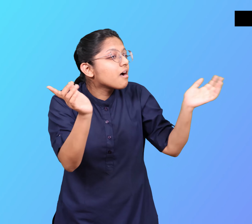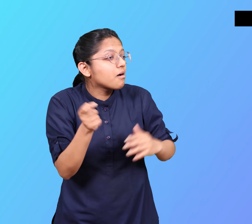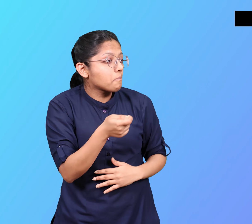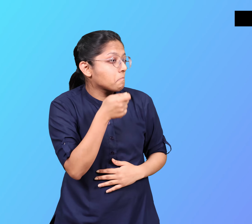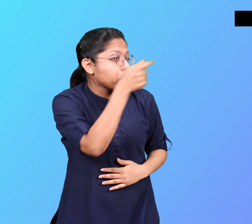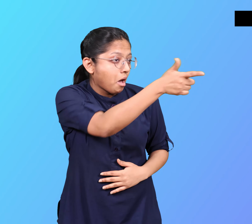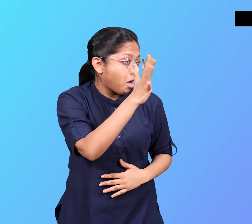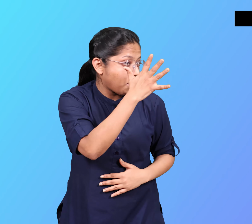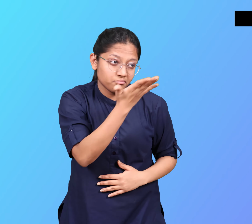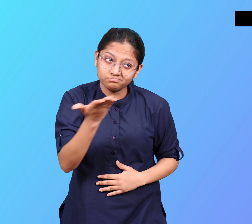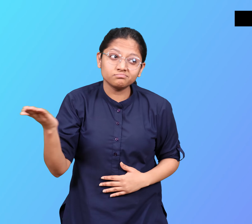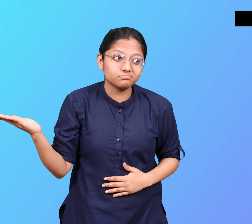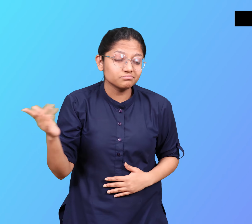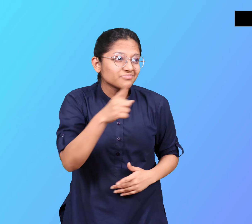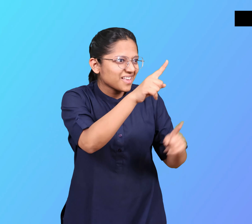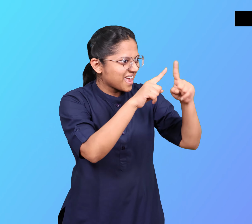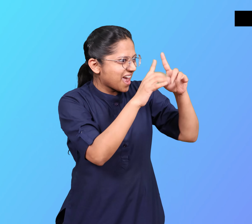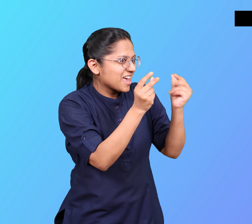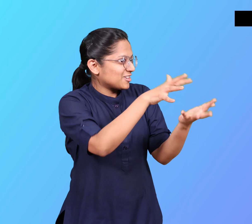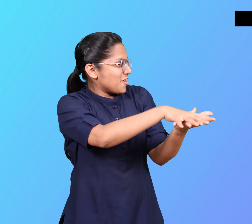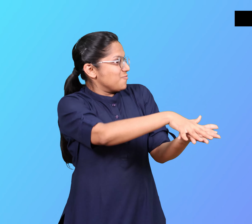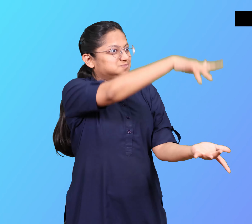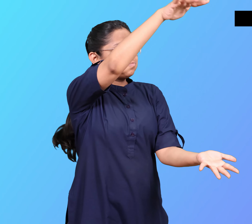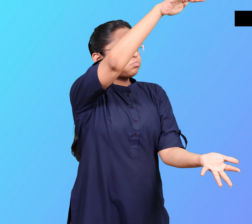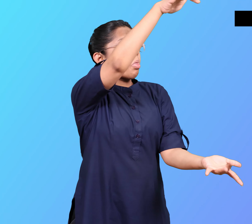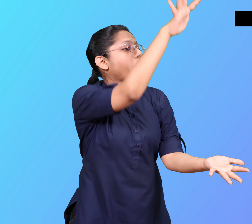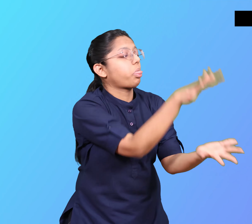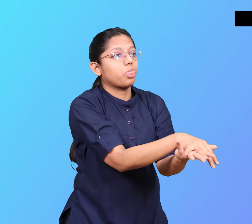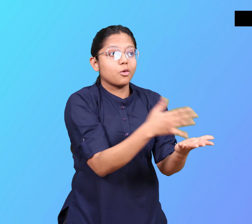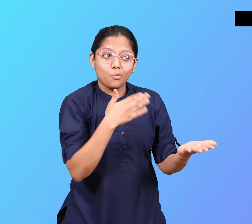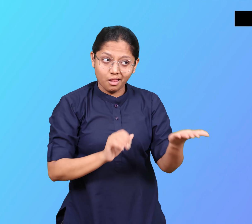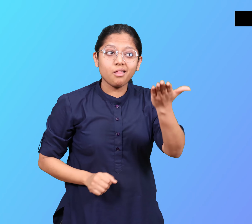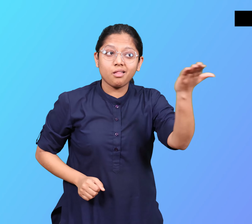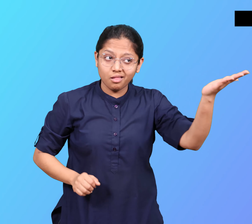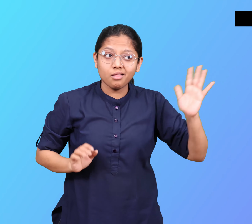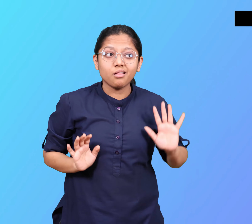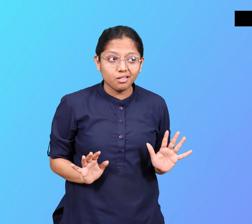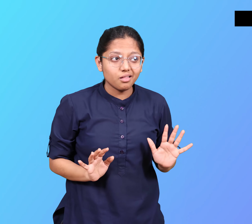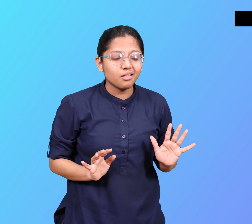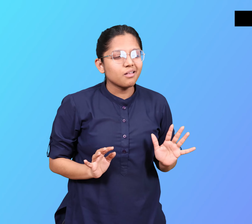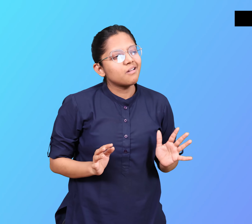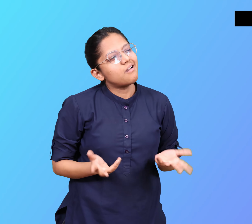They will stop sending money to honour you. They also will stop paying customs fees, and the king will lose all that money.